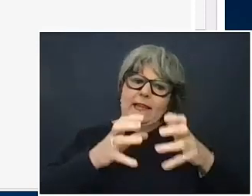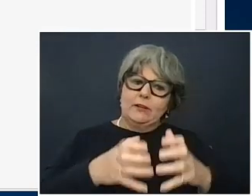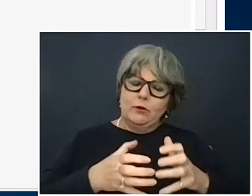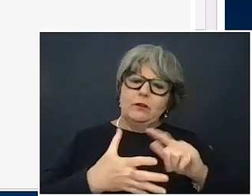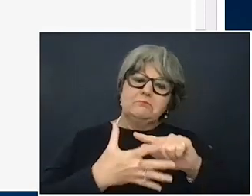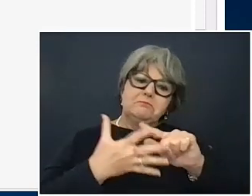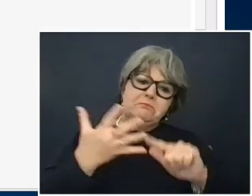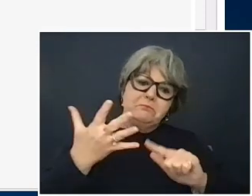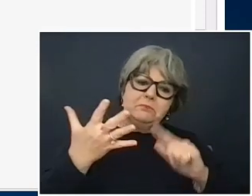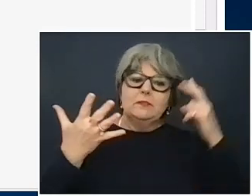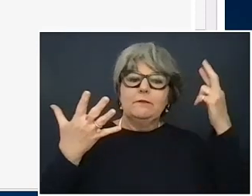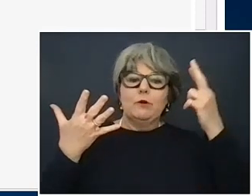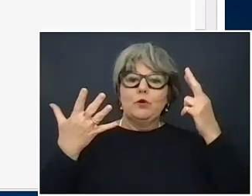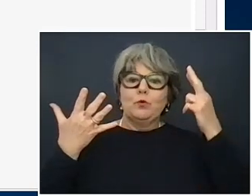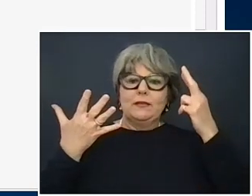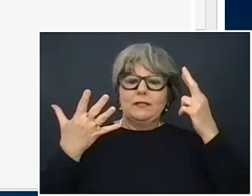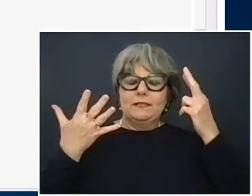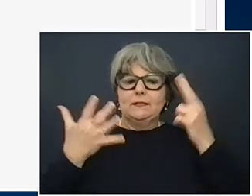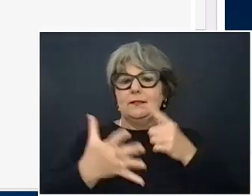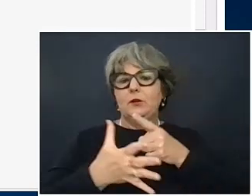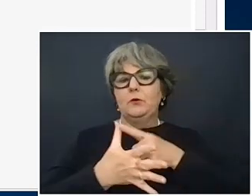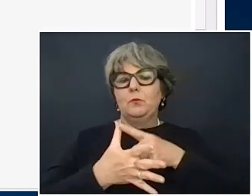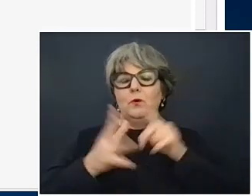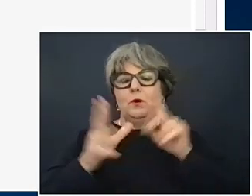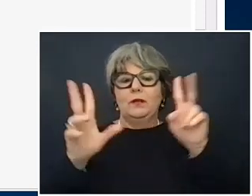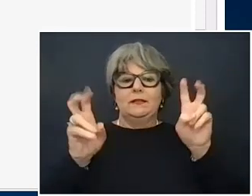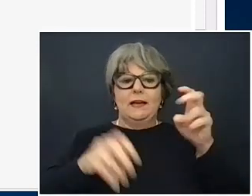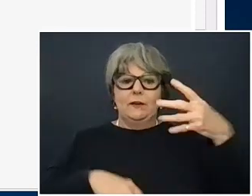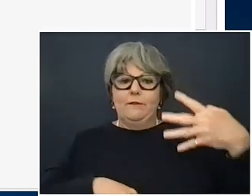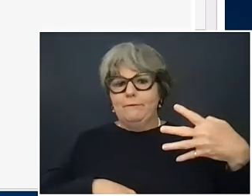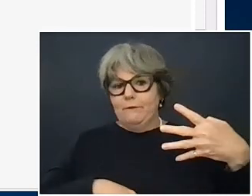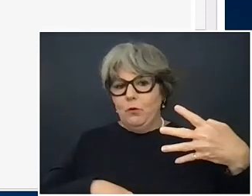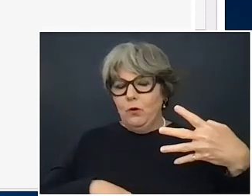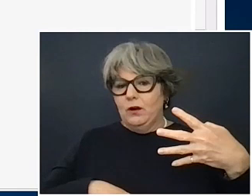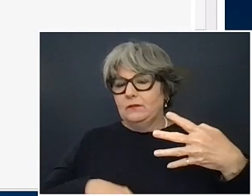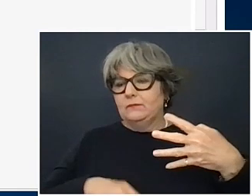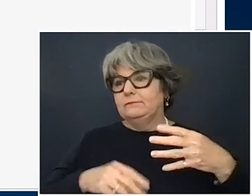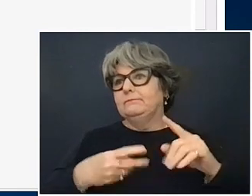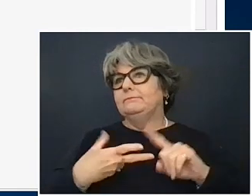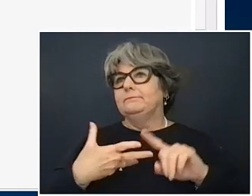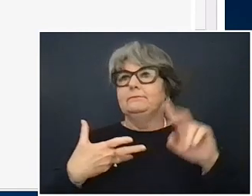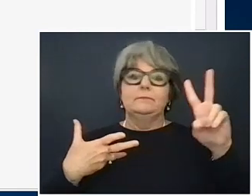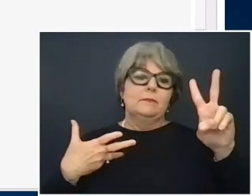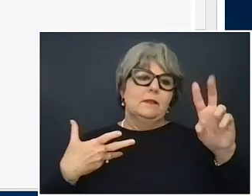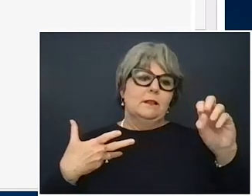One, you know, Title IV volume. And then we can also consider, you know,